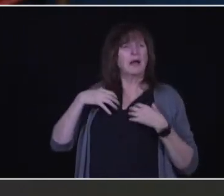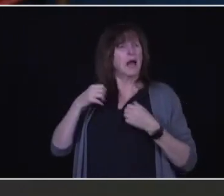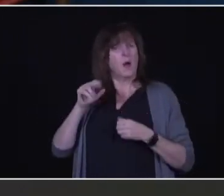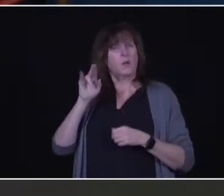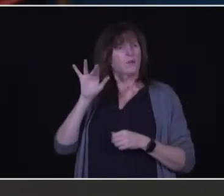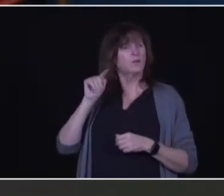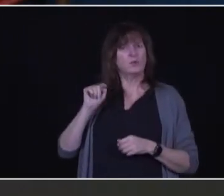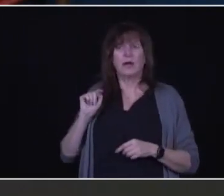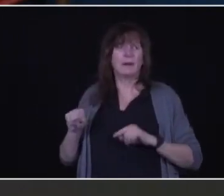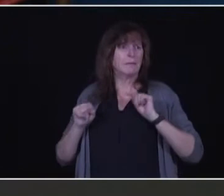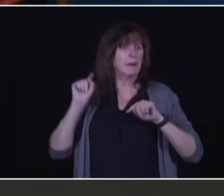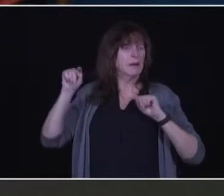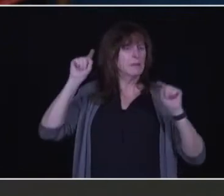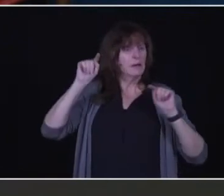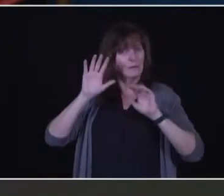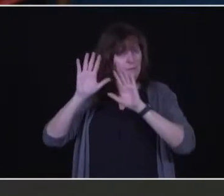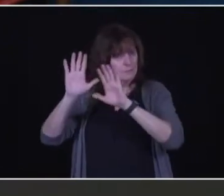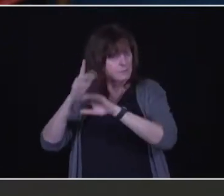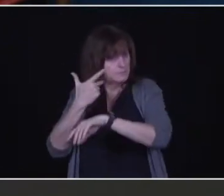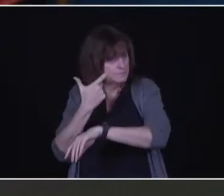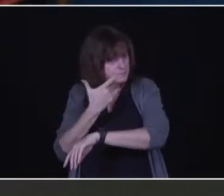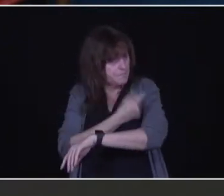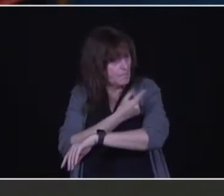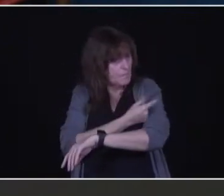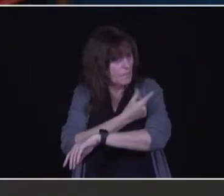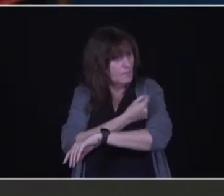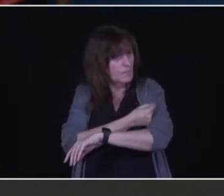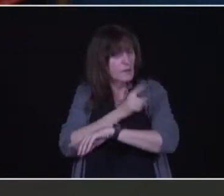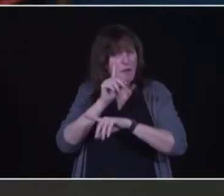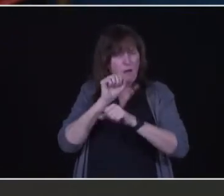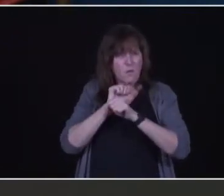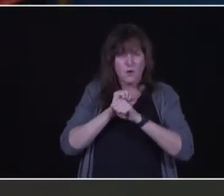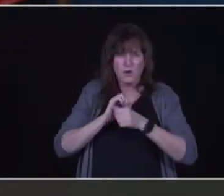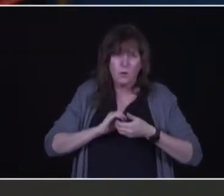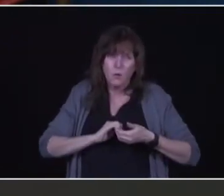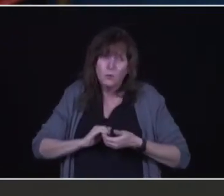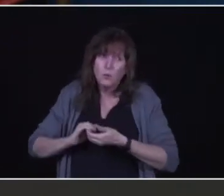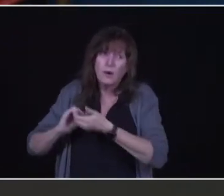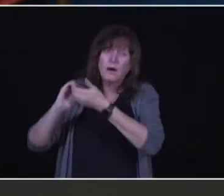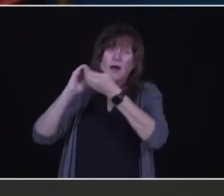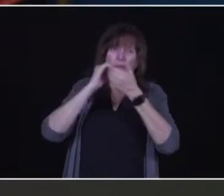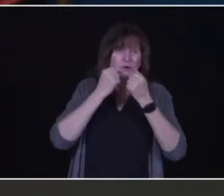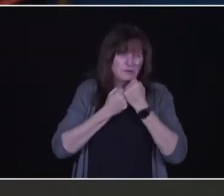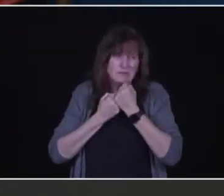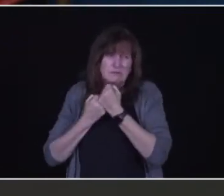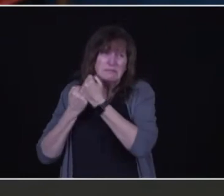he choosing to come in to play but again, we are working side-by-side, shoulder to shoulder, supporting each other every weekend. Next question.